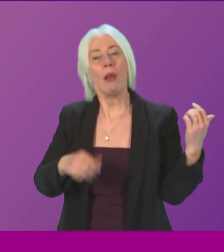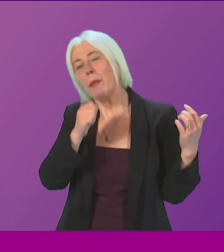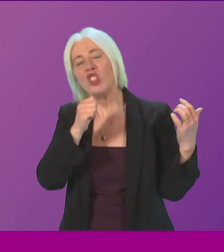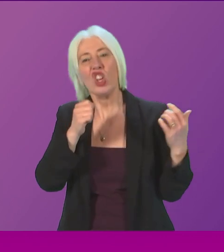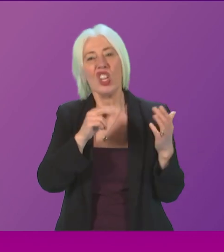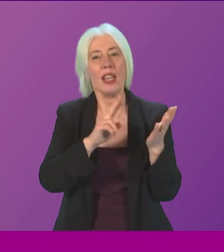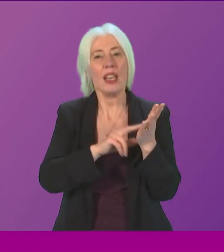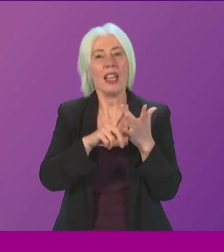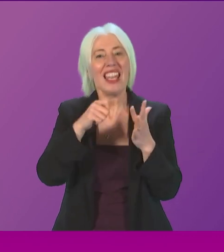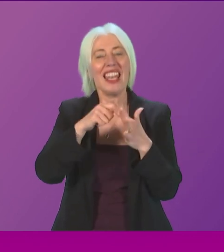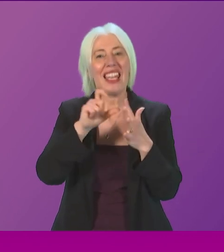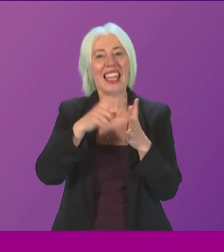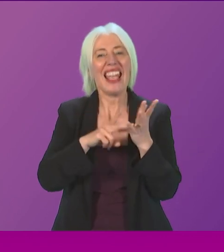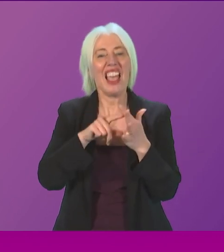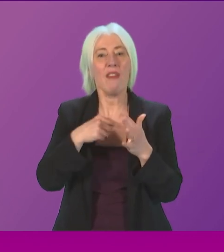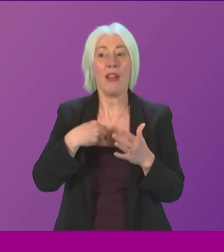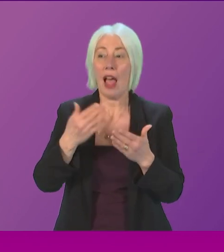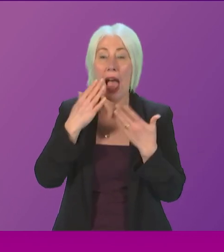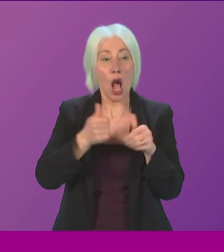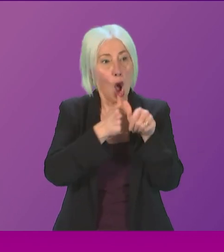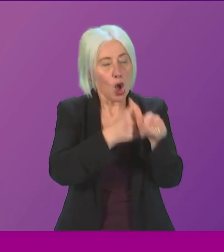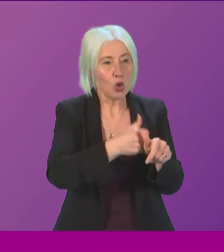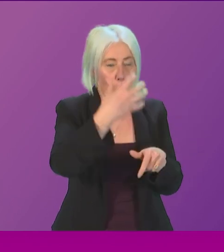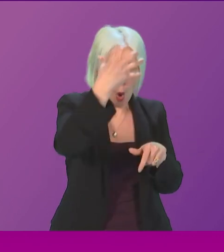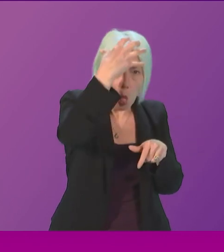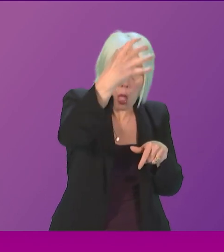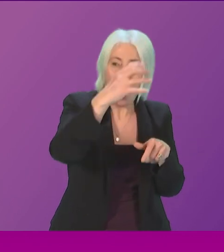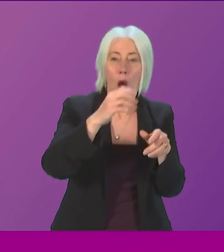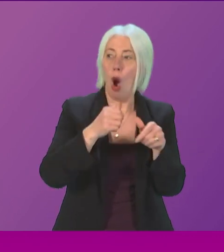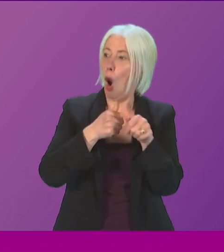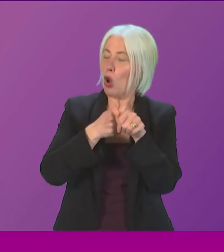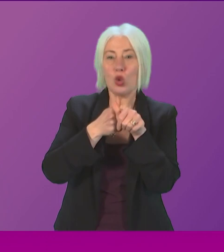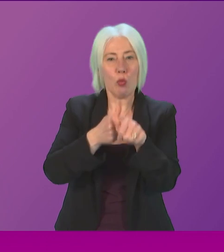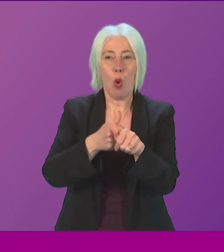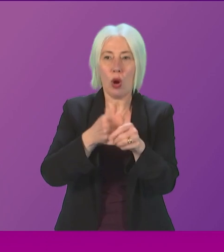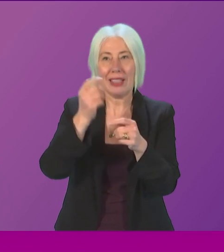“I am not a monarchist, nor am I a royalist, nor am I an ardent republican for that matter;